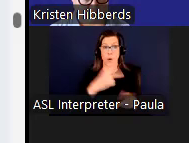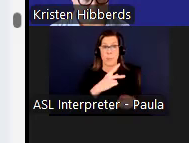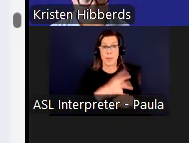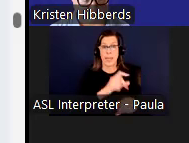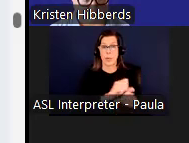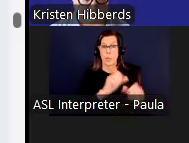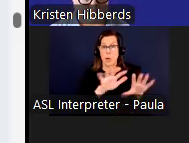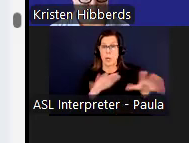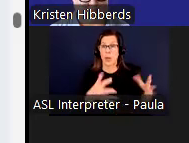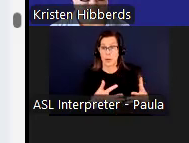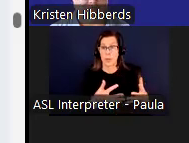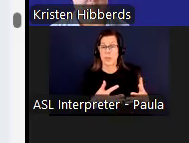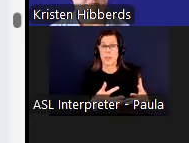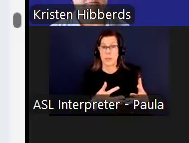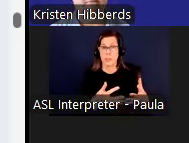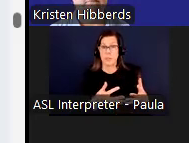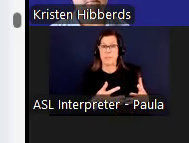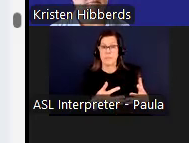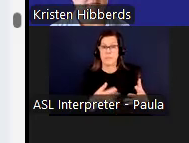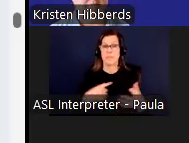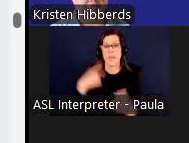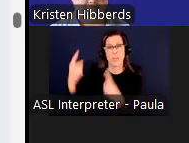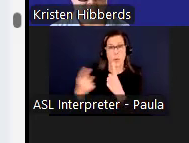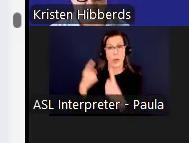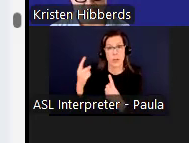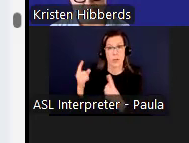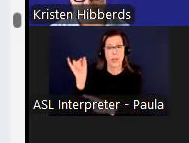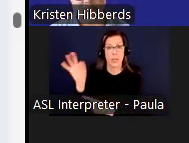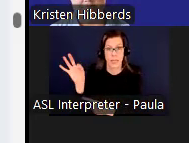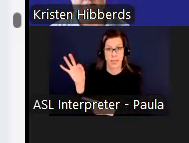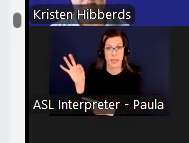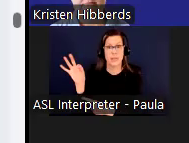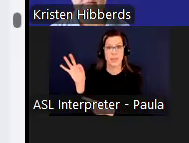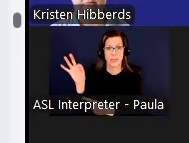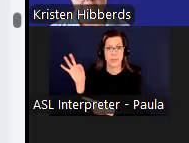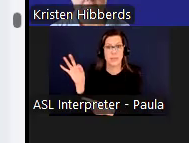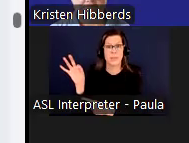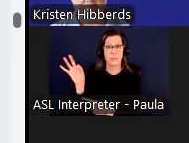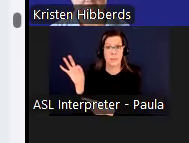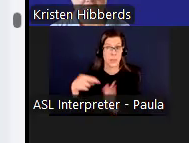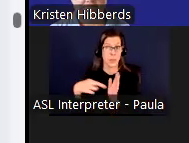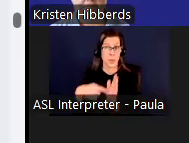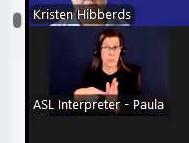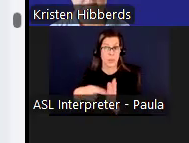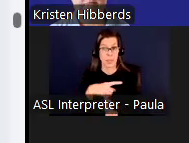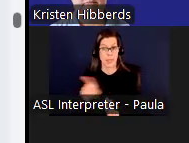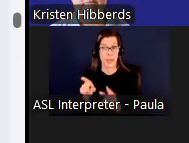and I'm wondering if the in order to represent them during a hearing,